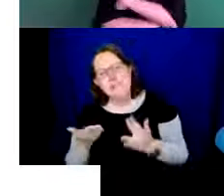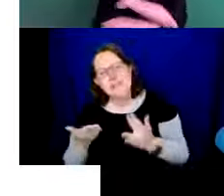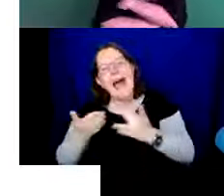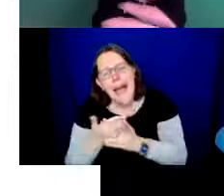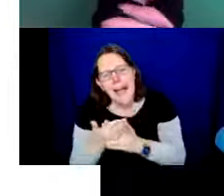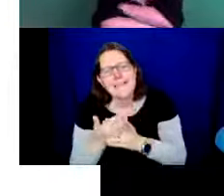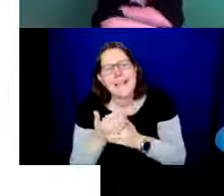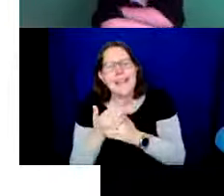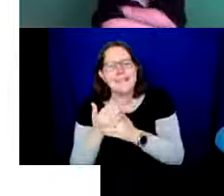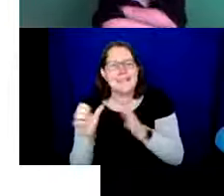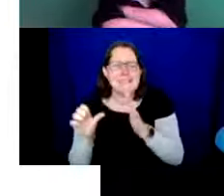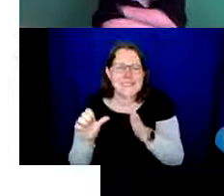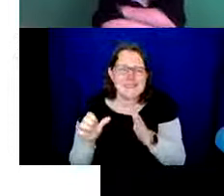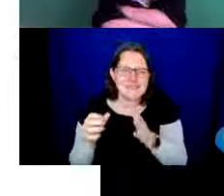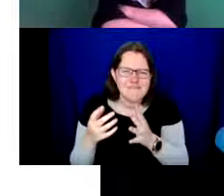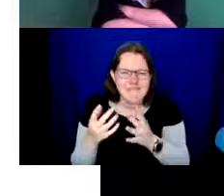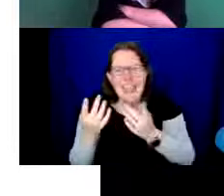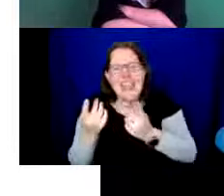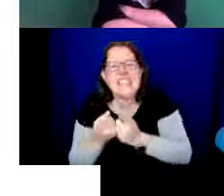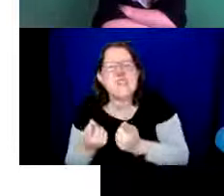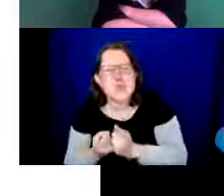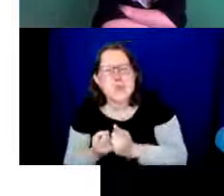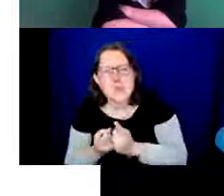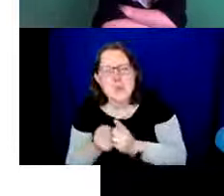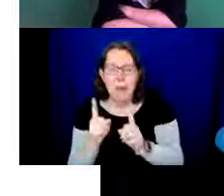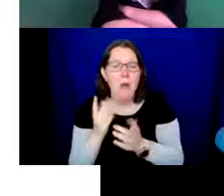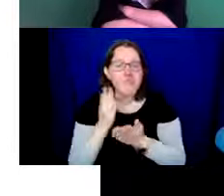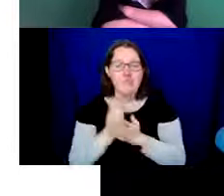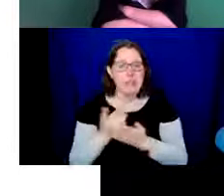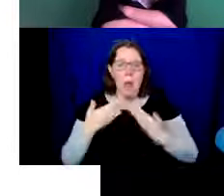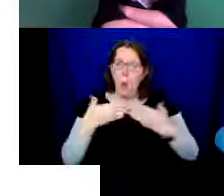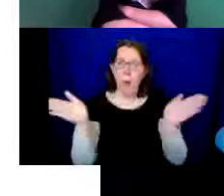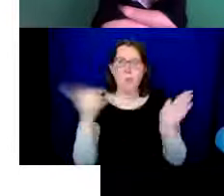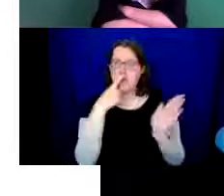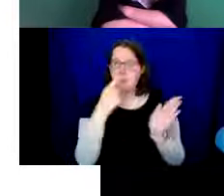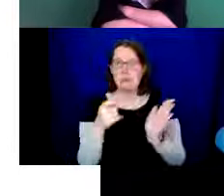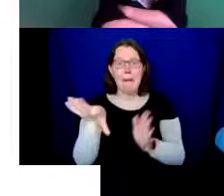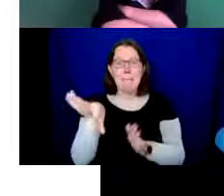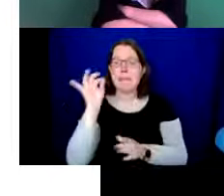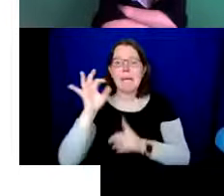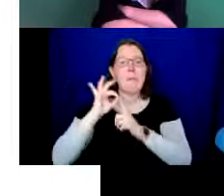so it's but it is a very open field i'll just go on to the next one and we'll come